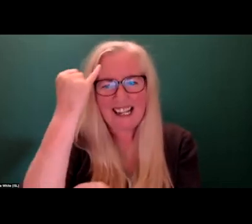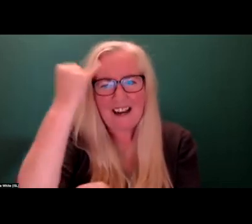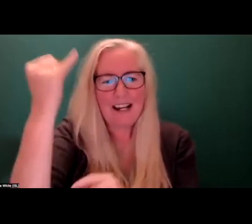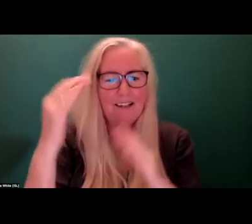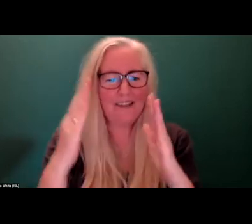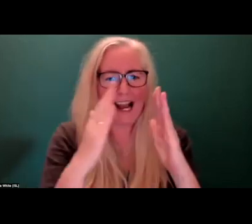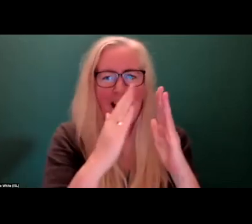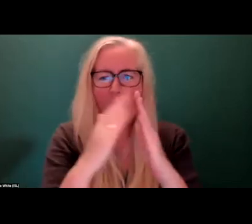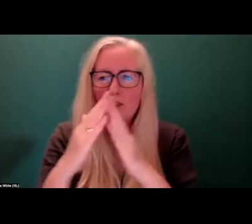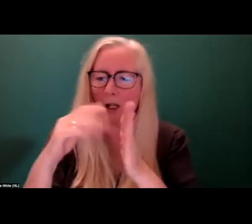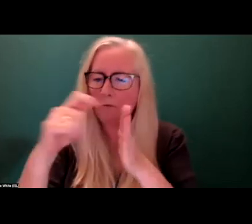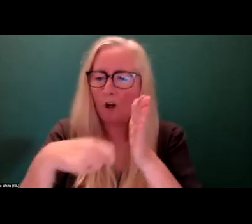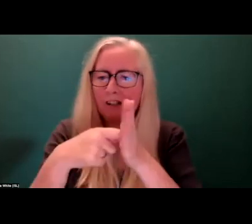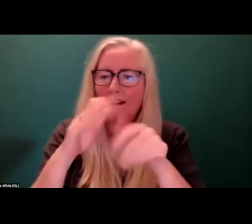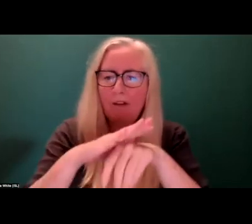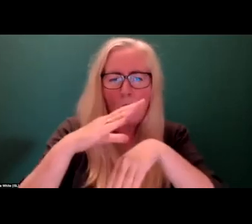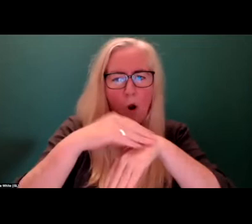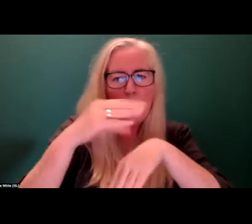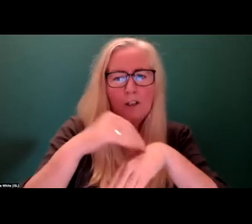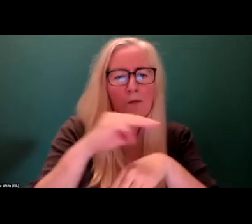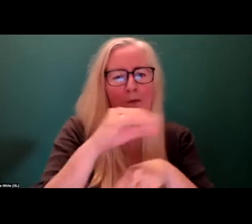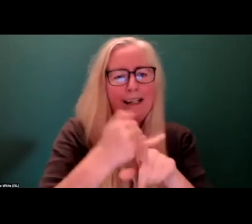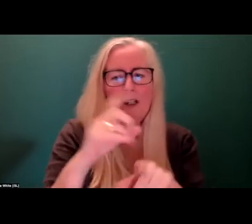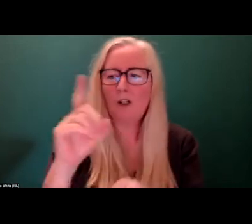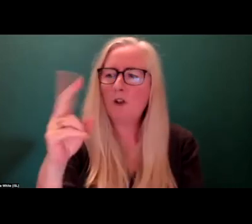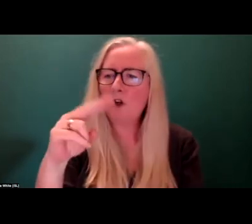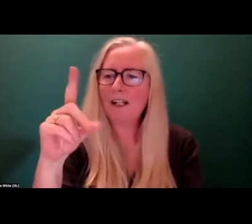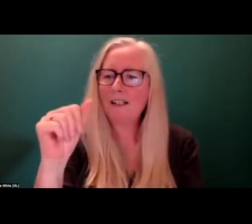which is an innovative housing project for older people in Dundalk.